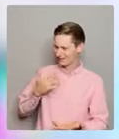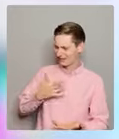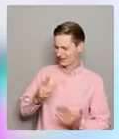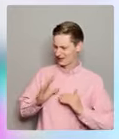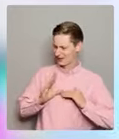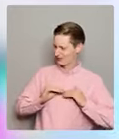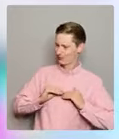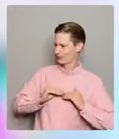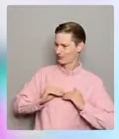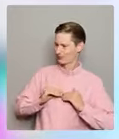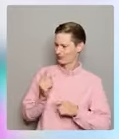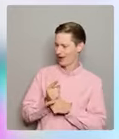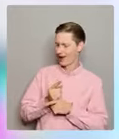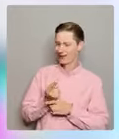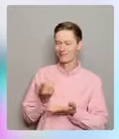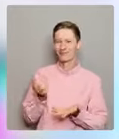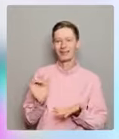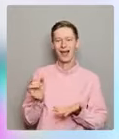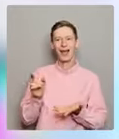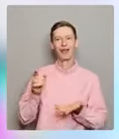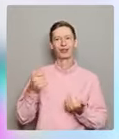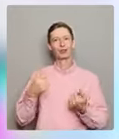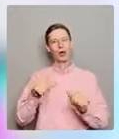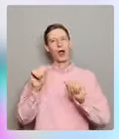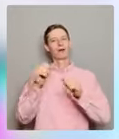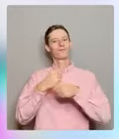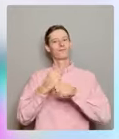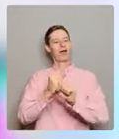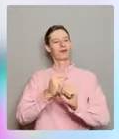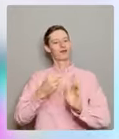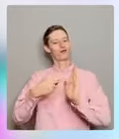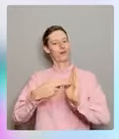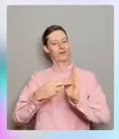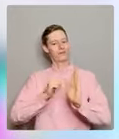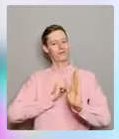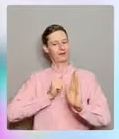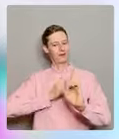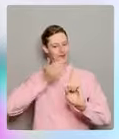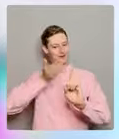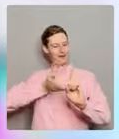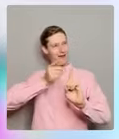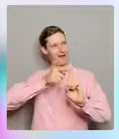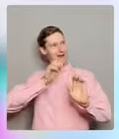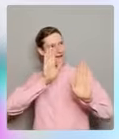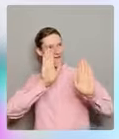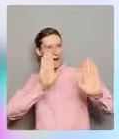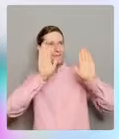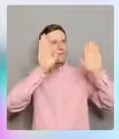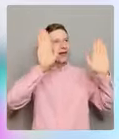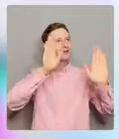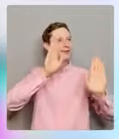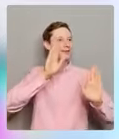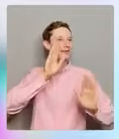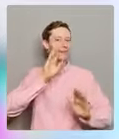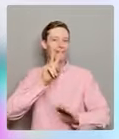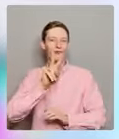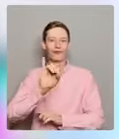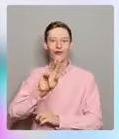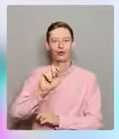that can feel disheartening. You know, like you're trying to build a representation of yourself in this fantastical virtual world